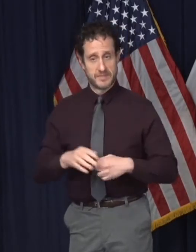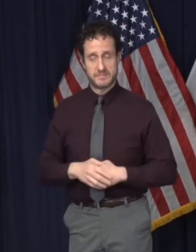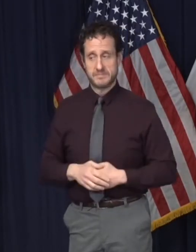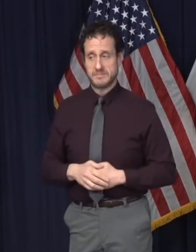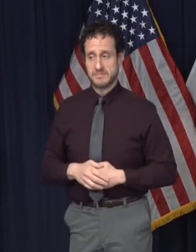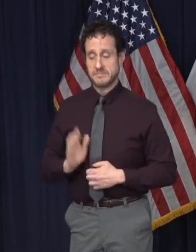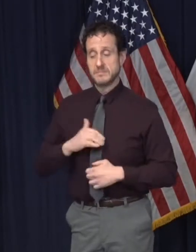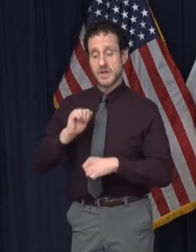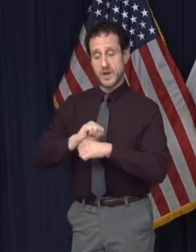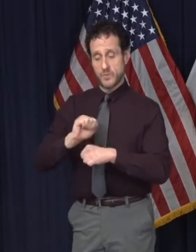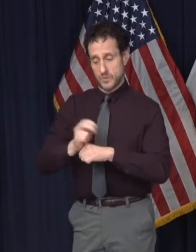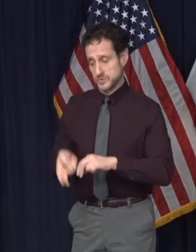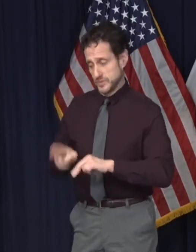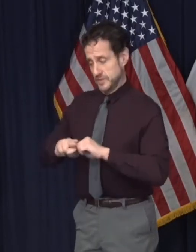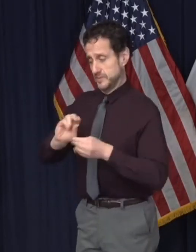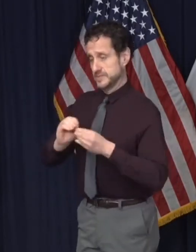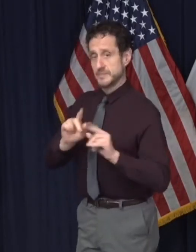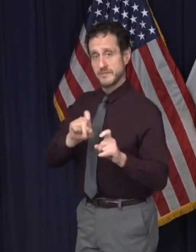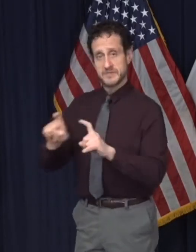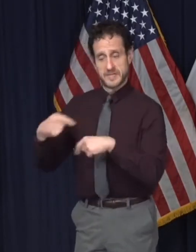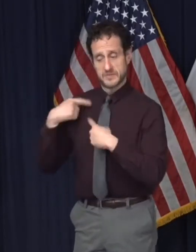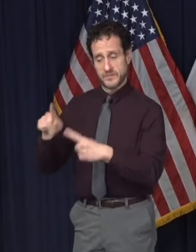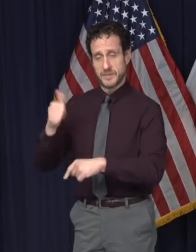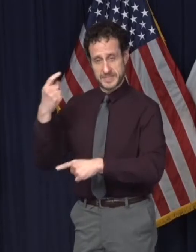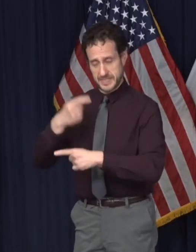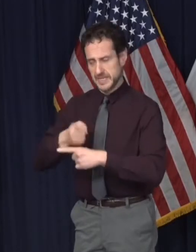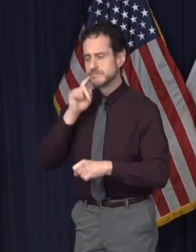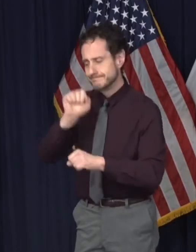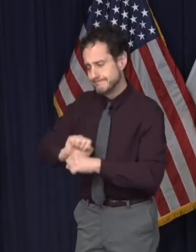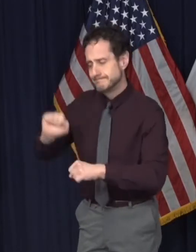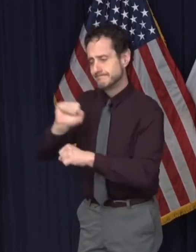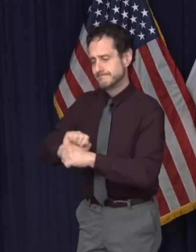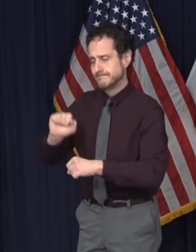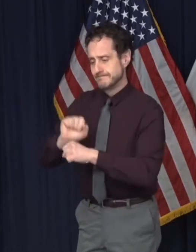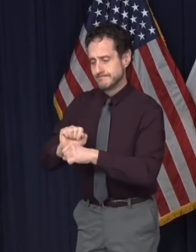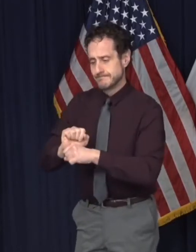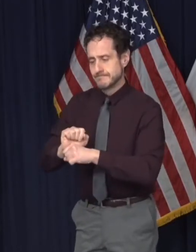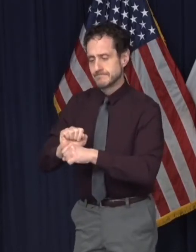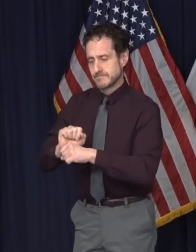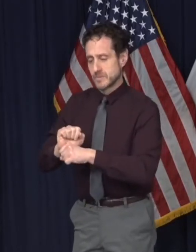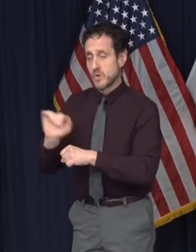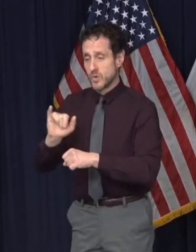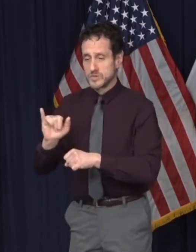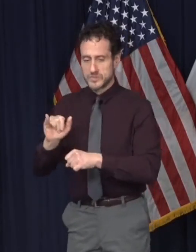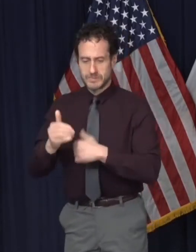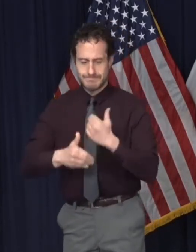EXACTLY WHY THAT IS. THE WORK THAT'S BEEN DONE TO INCREASE TESTING OVER THE PAST